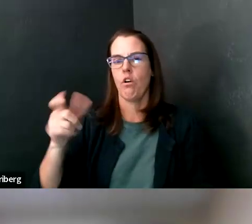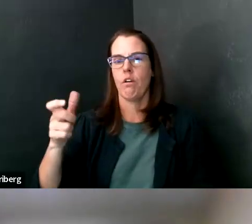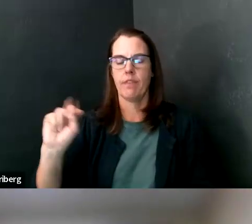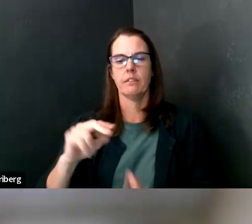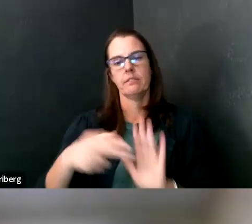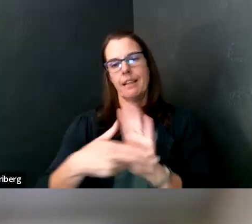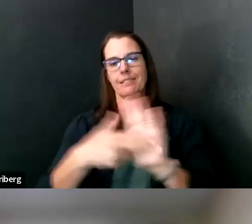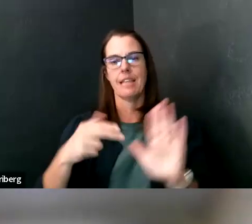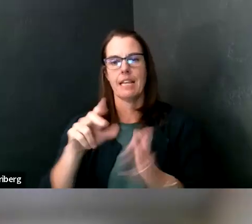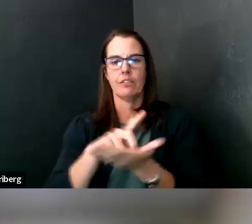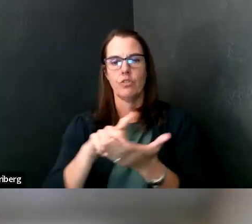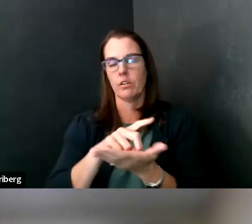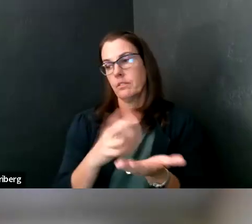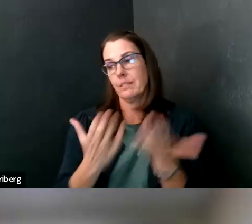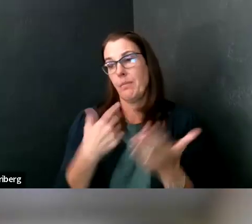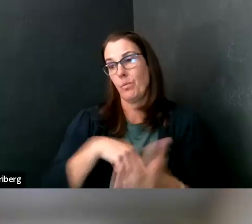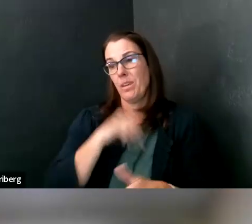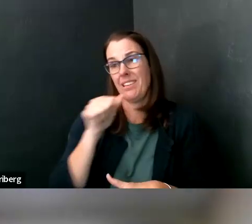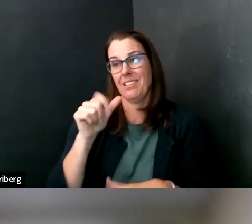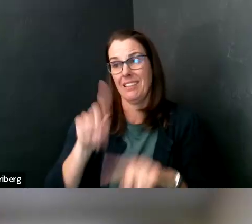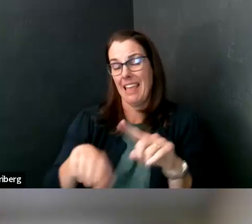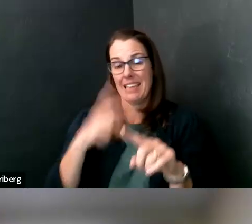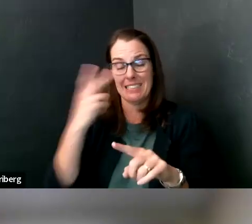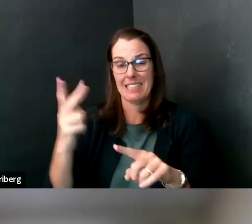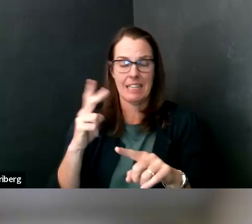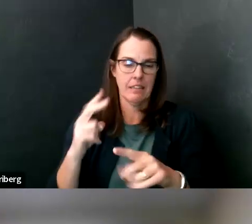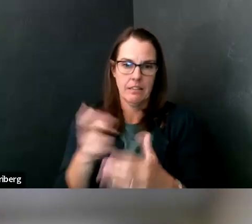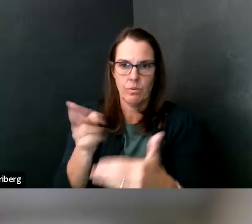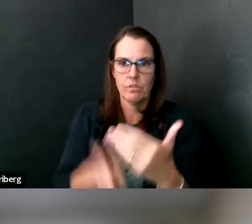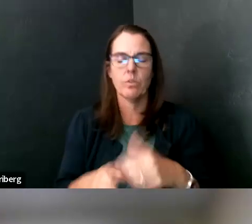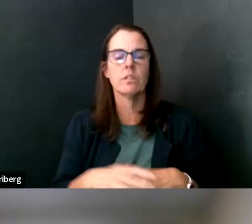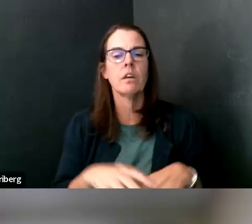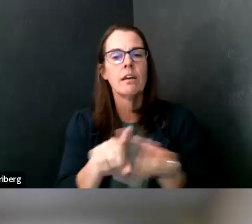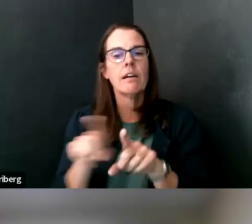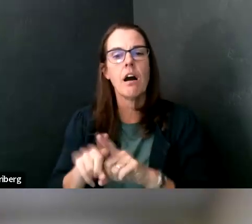we may not be able to see. At the end of the day, policies intend to improve affordability should